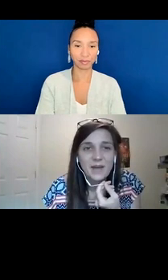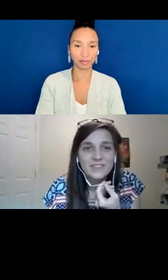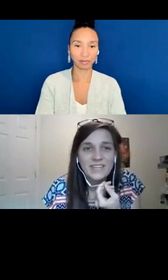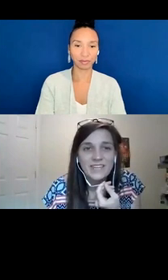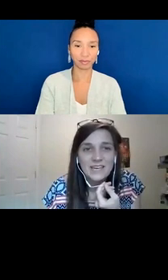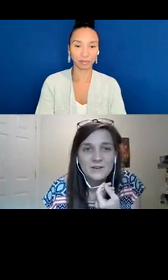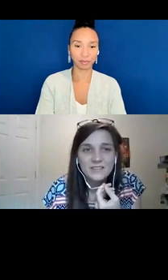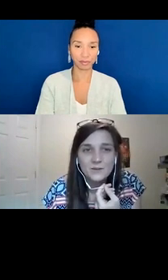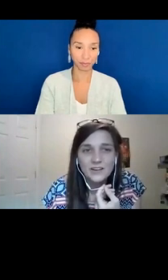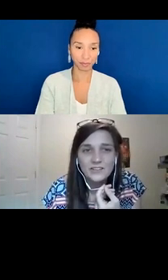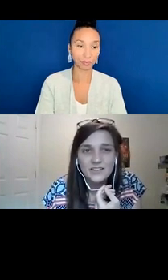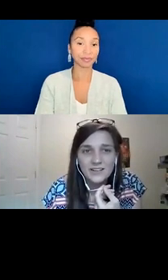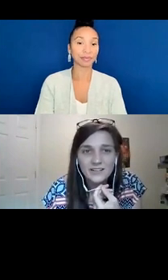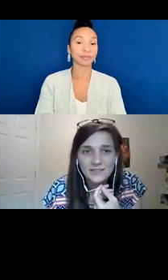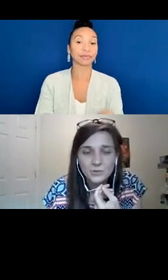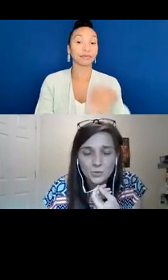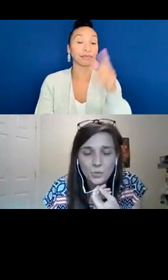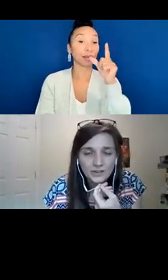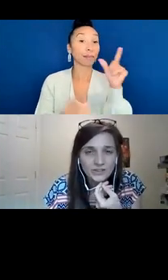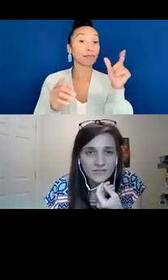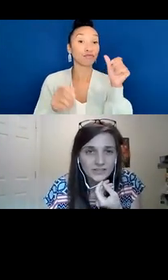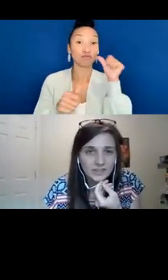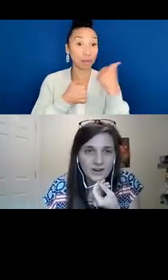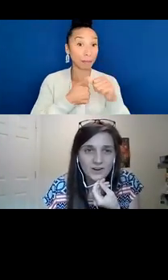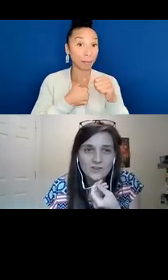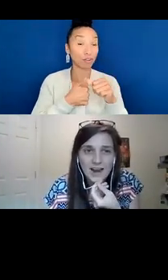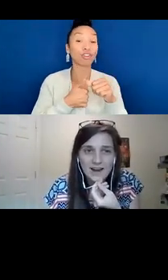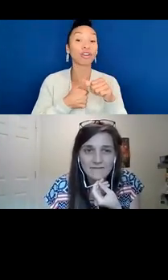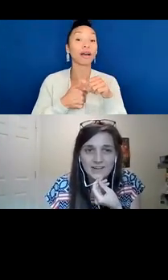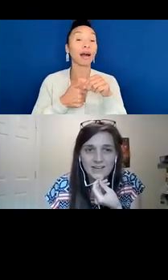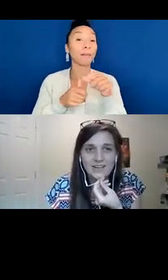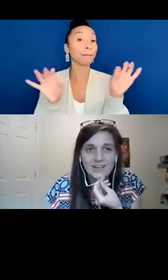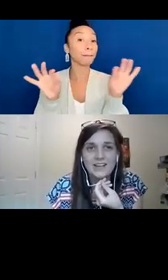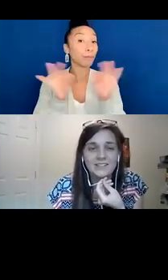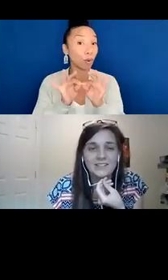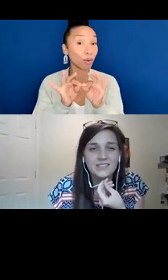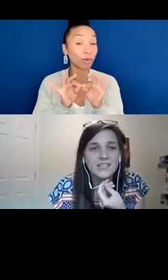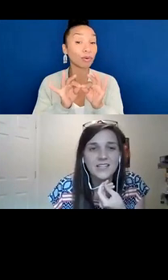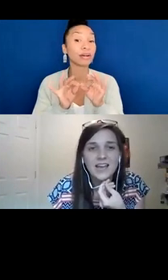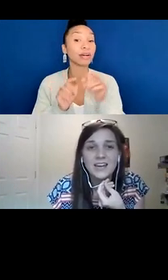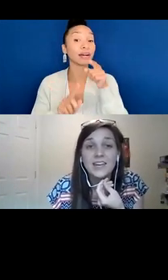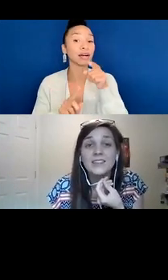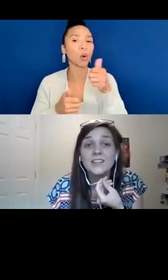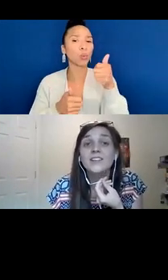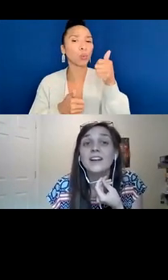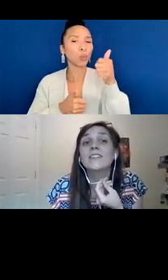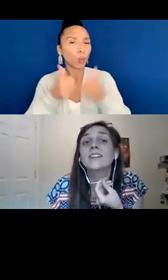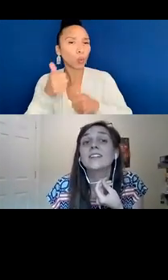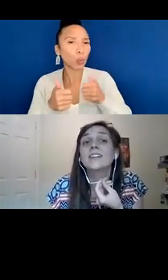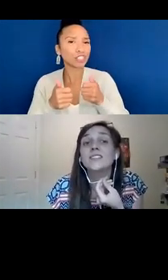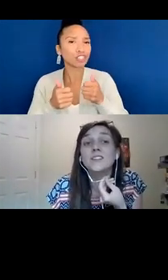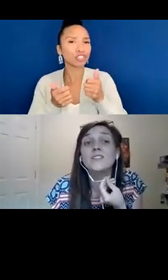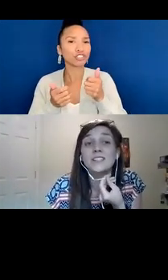And the key with this question is which services are funded and did the client get their grant-funded services?